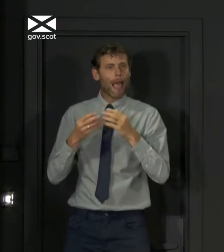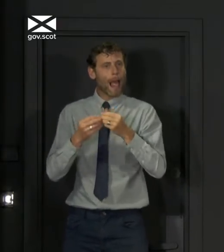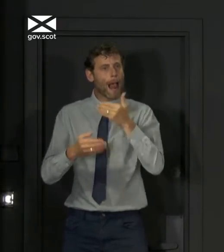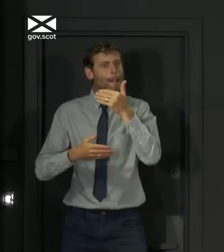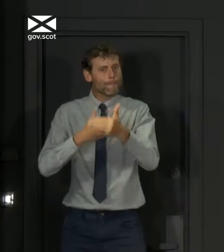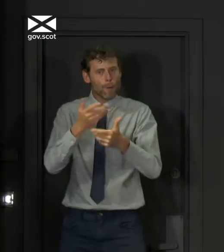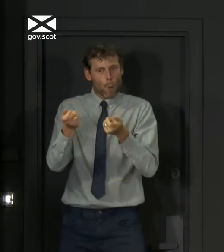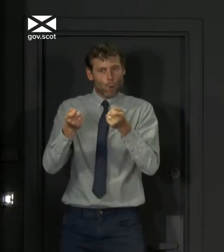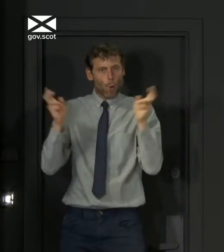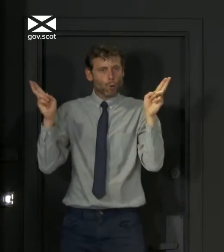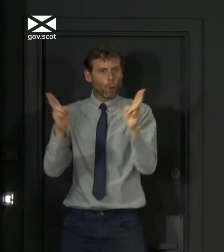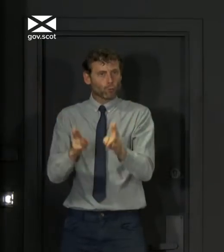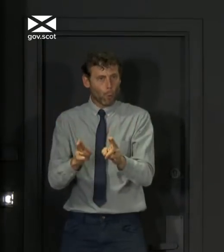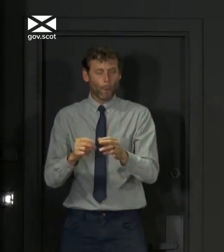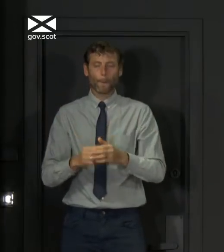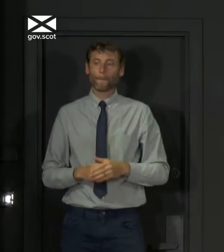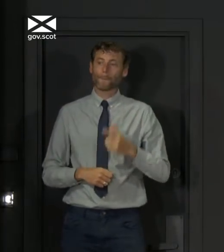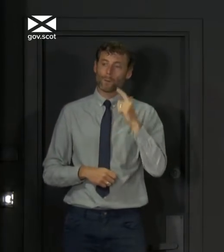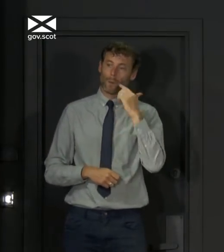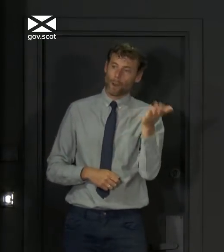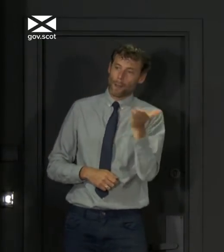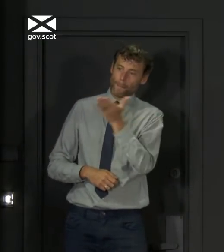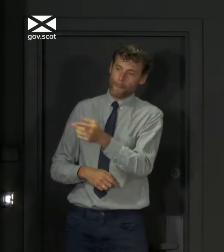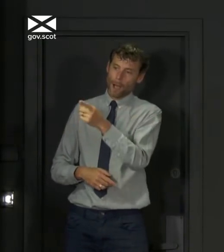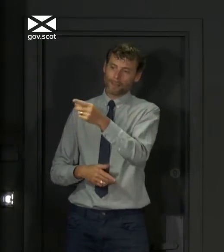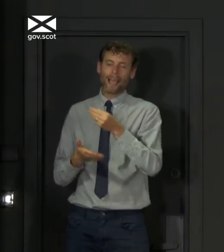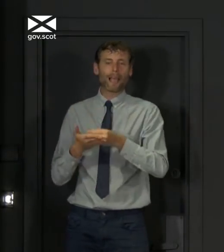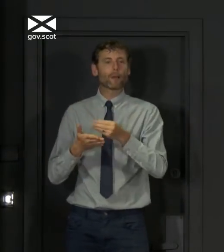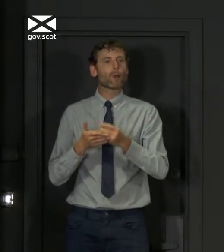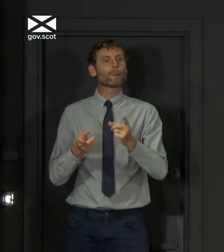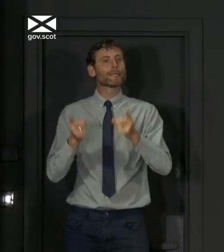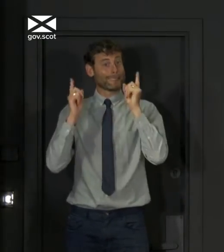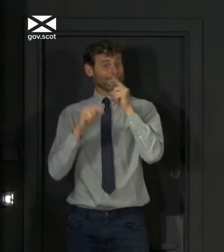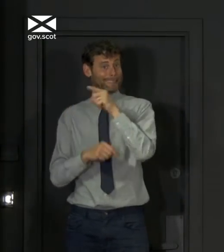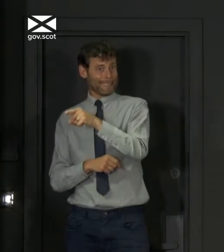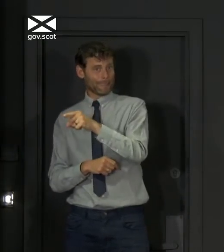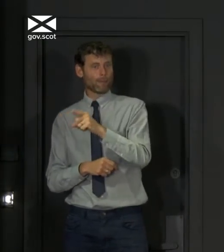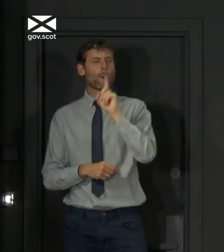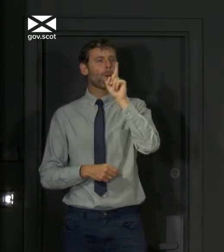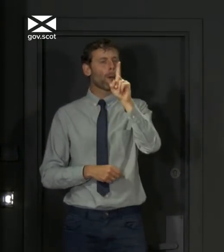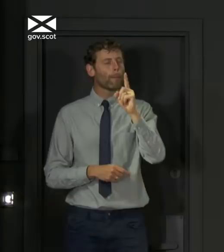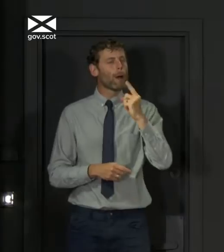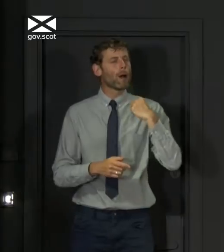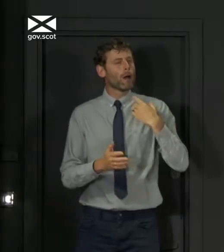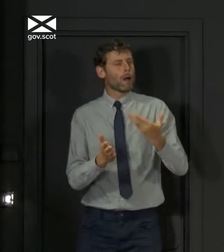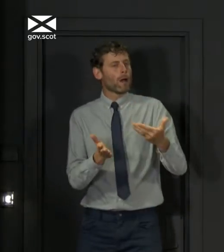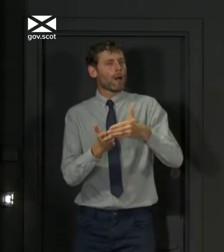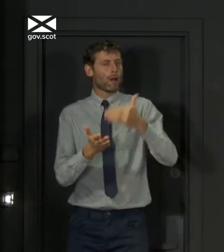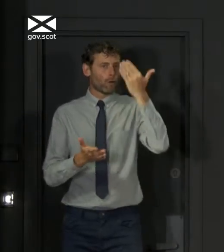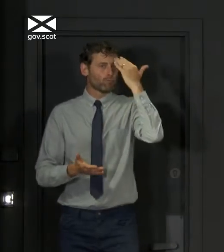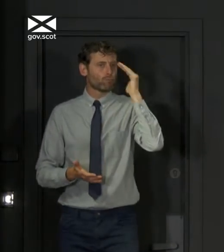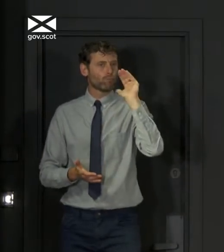So before I hand over to the Economy Secretary, I just want to remind everyone what that key public health guidance says.